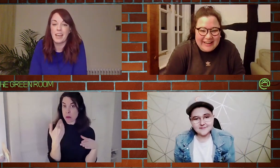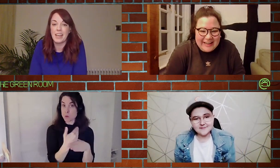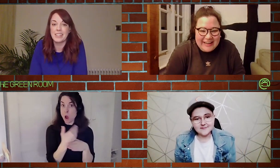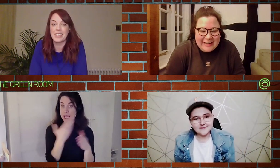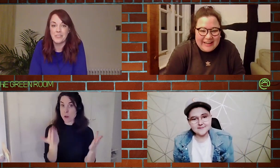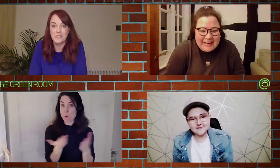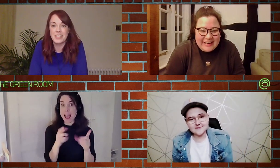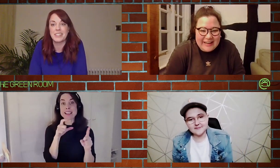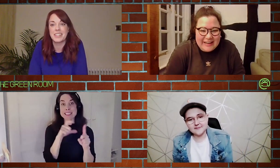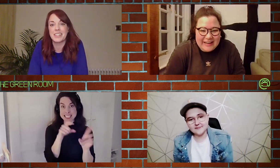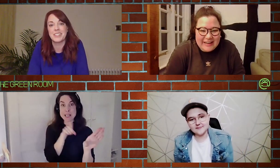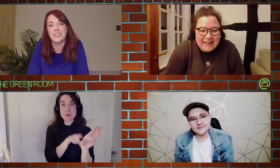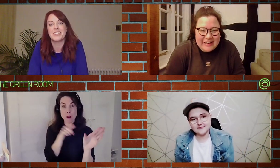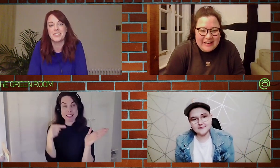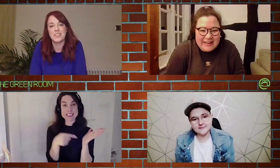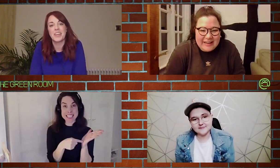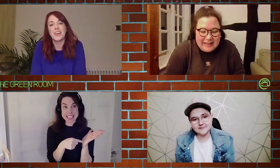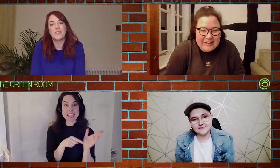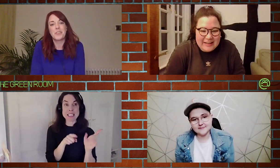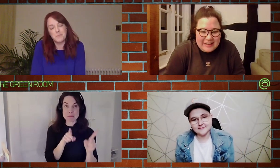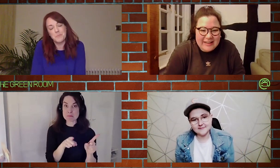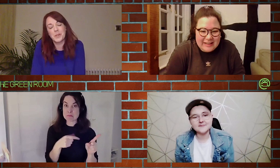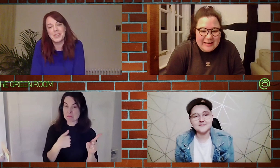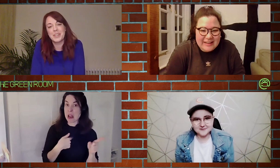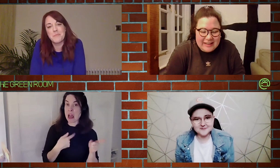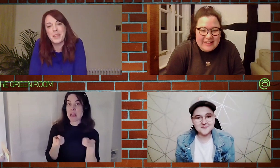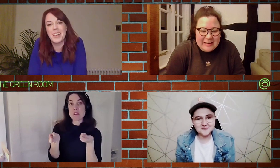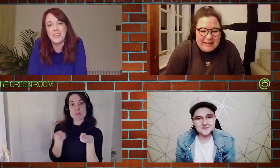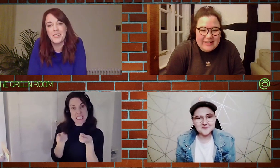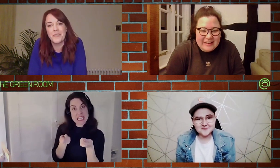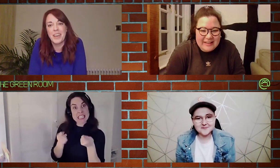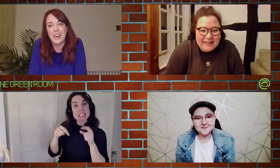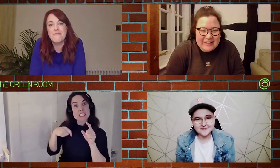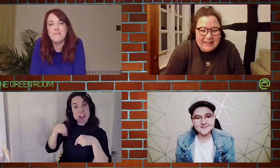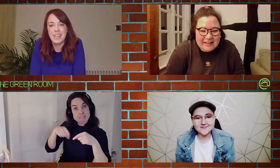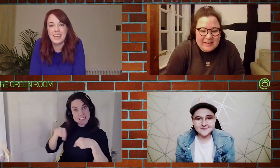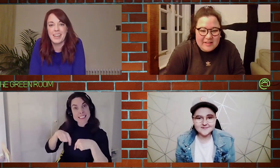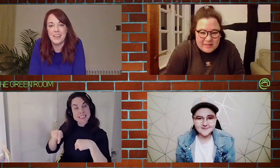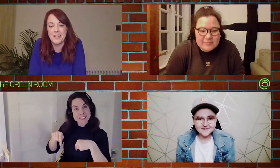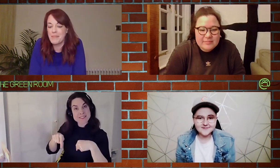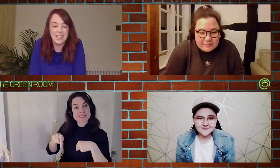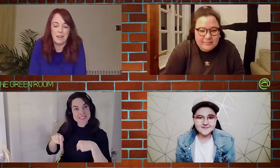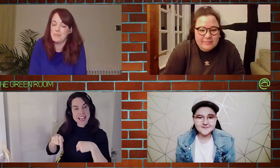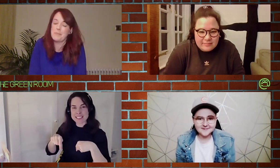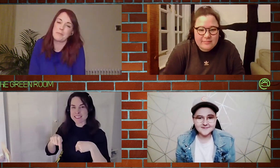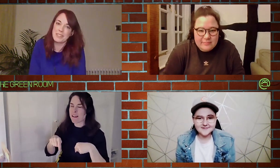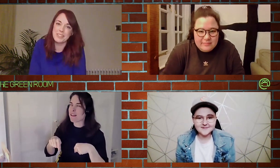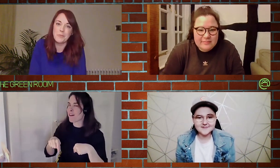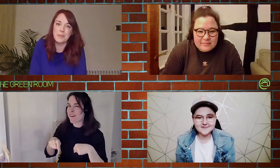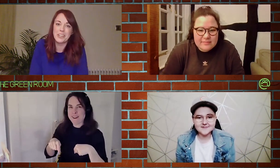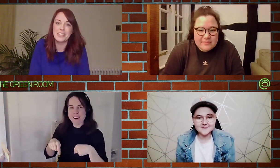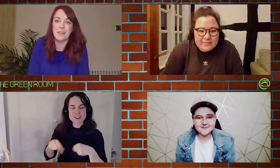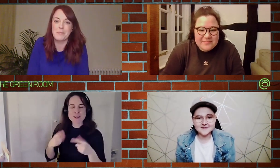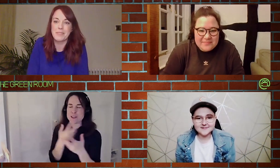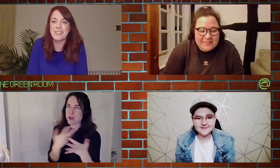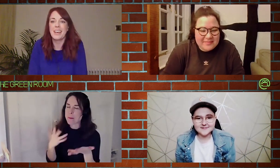and I facilitated and directed with Brooklyn and Bea. And we have many many happy memories so many good times